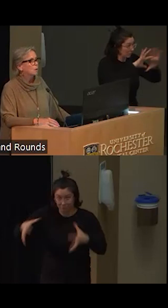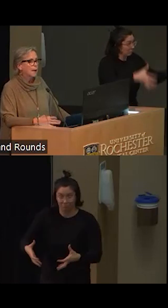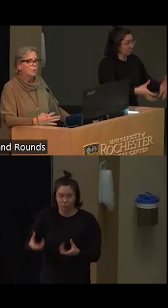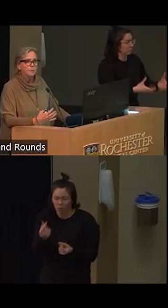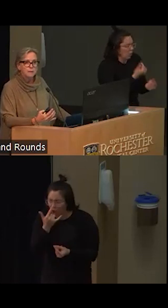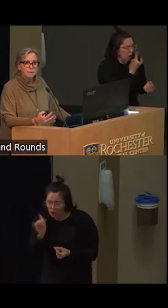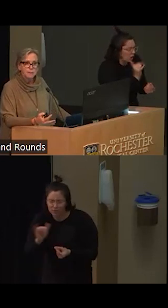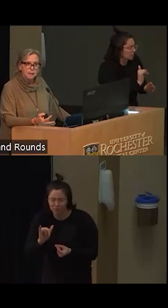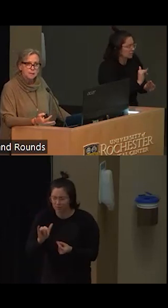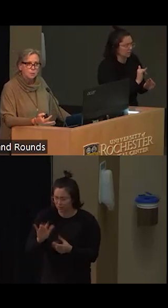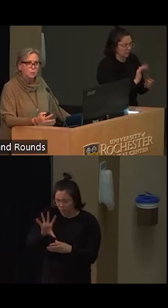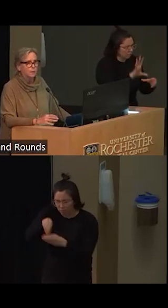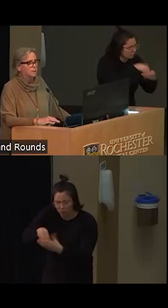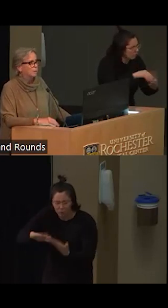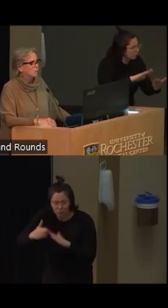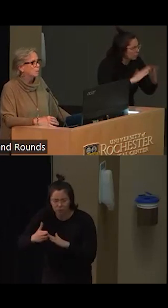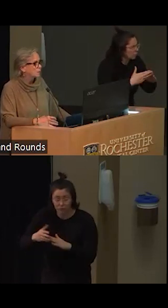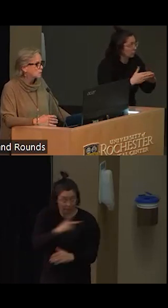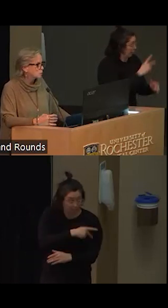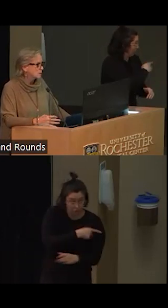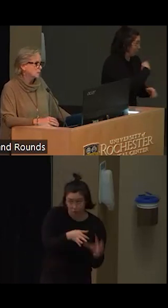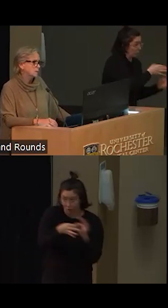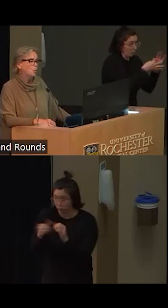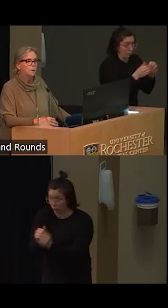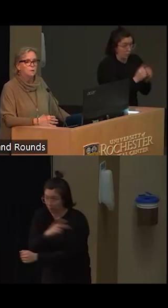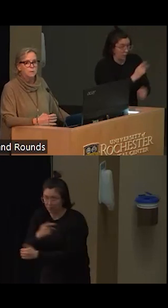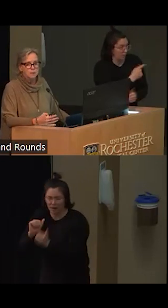what are how are patients engaging with one another what are the stresses what are the